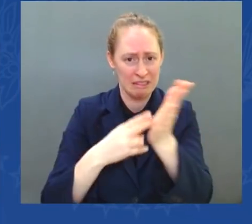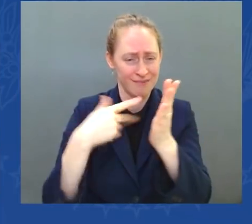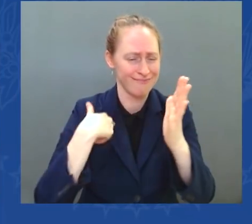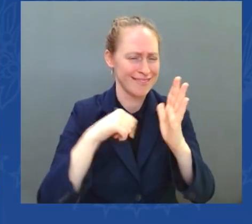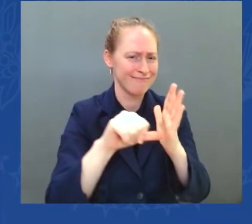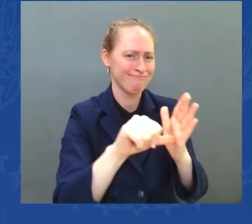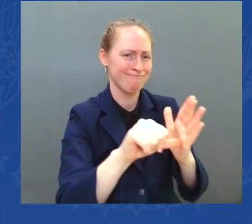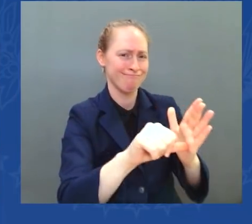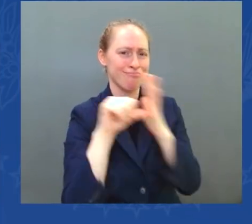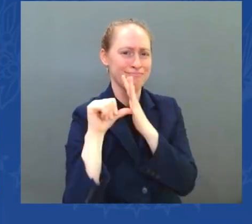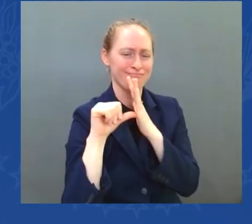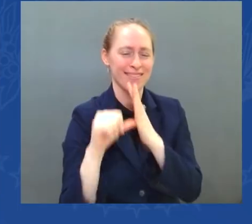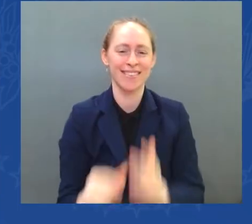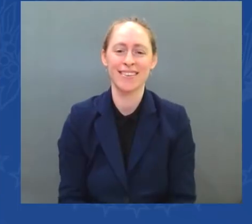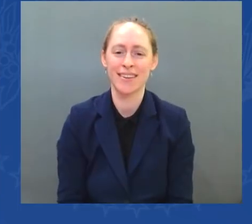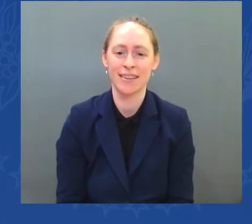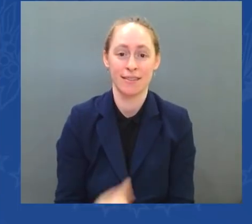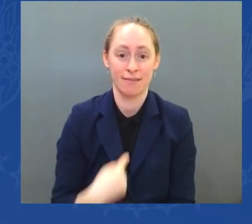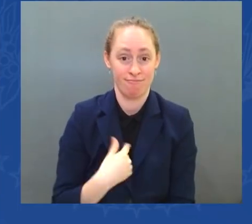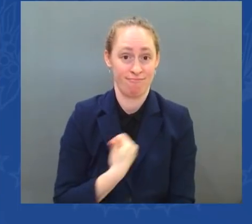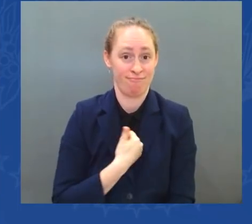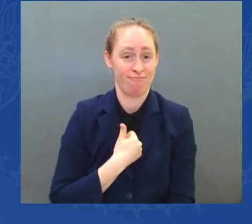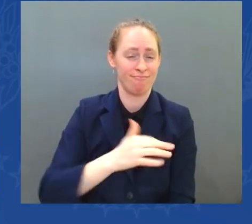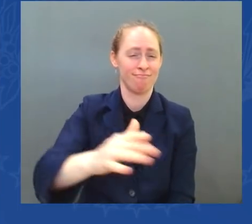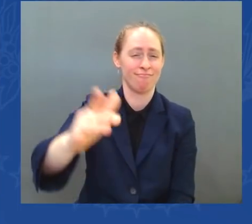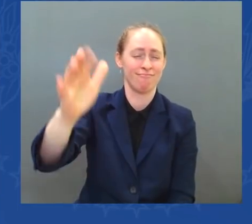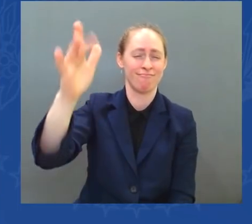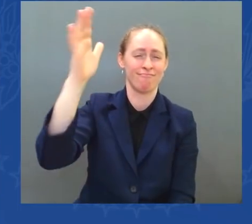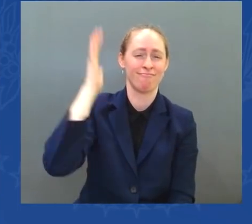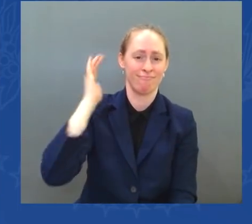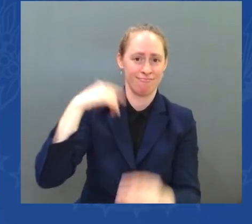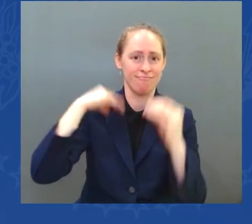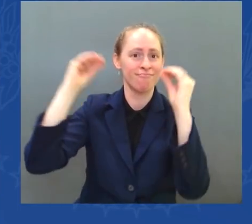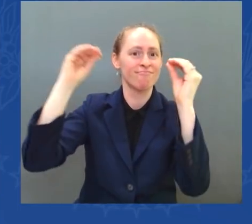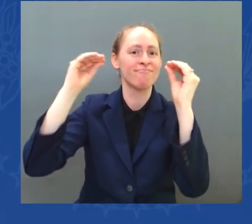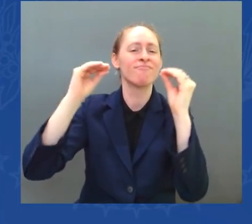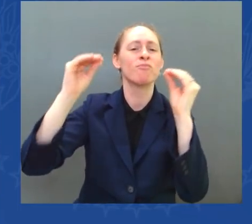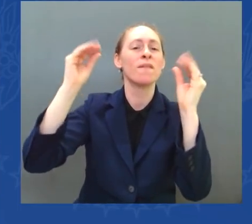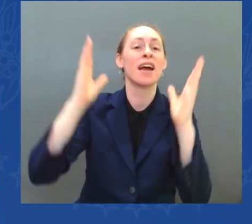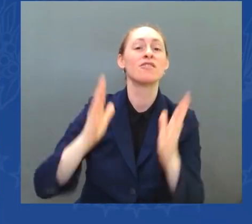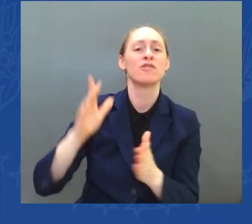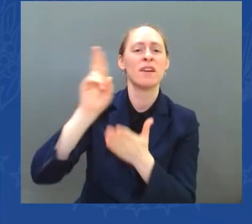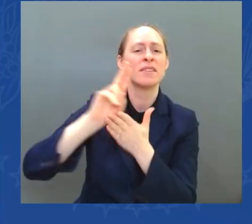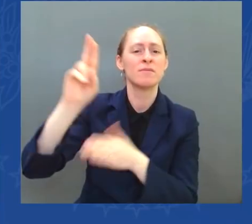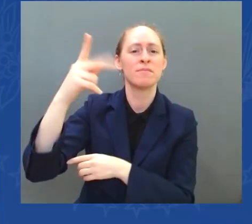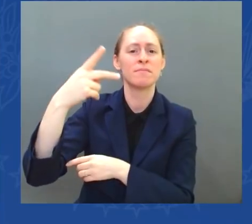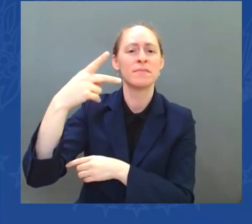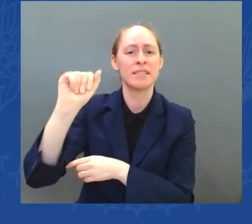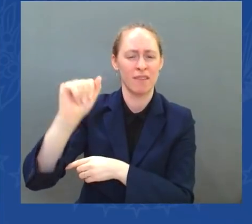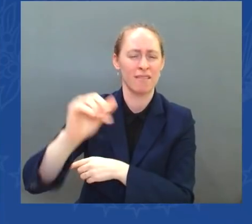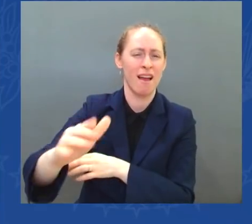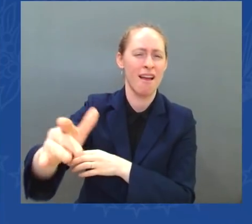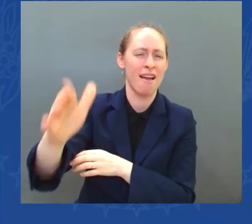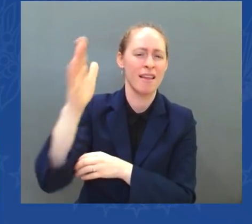And this is really an impressive place with a lot of impressive students, and it's good to be here at A&T and I thank you